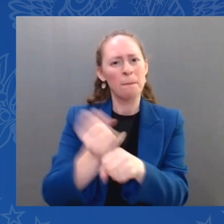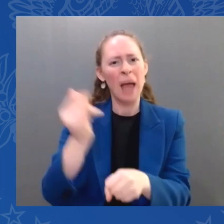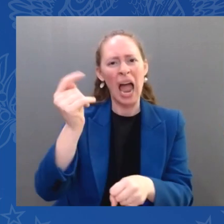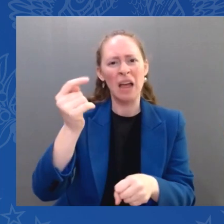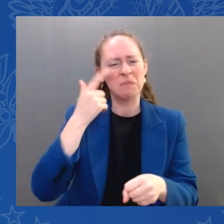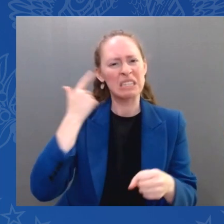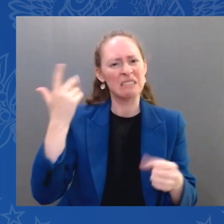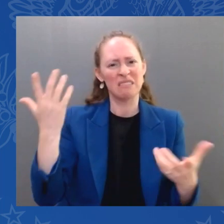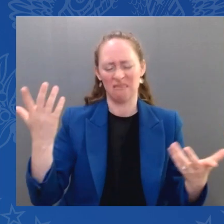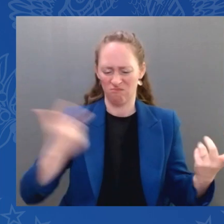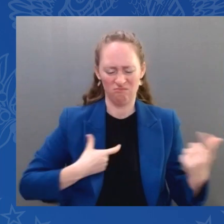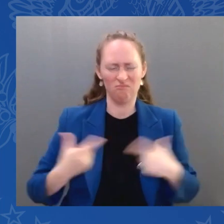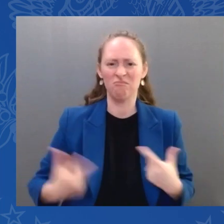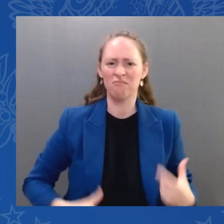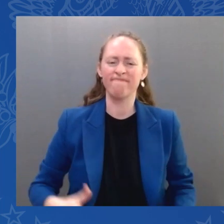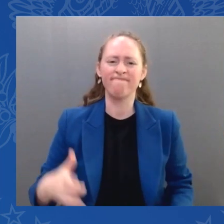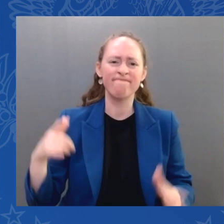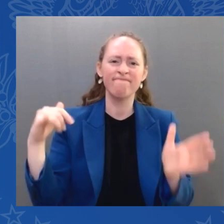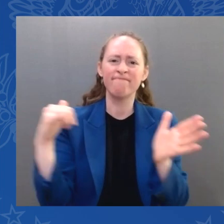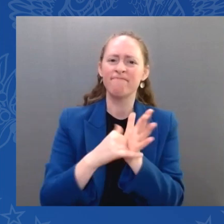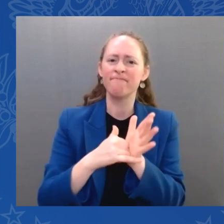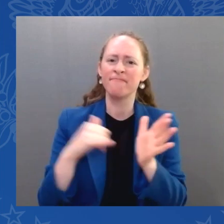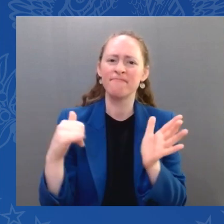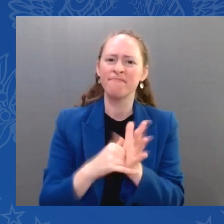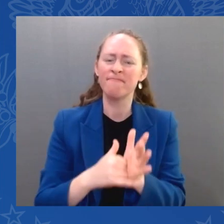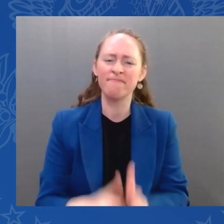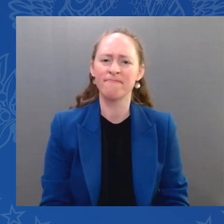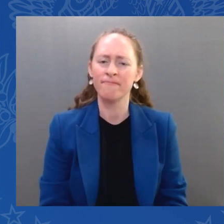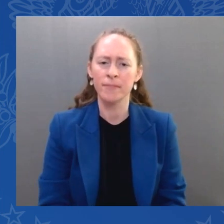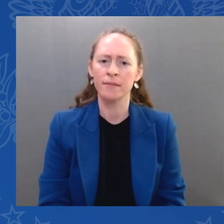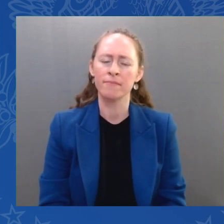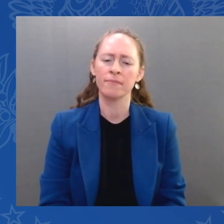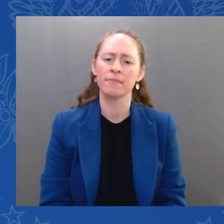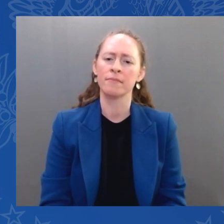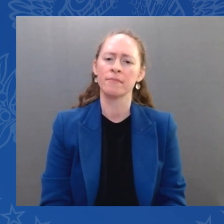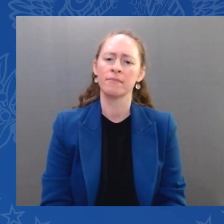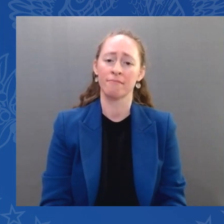And yet, we continue to let these weapons be sold to people with no training or expertise.